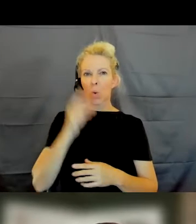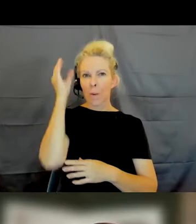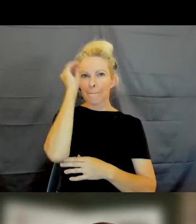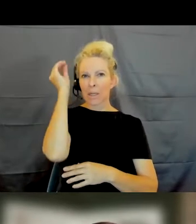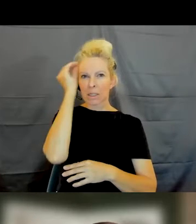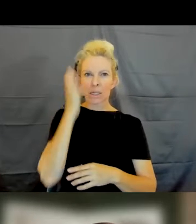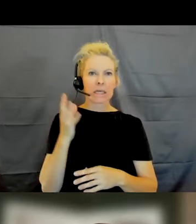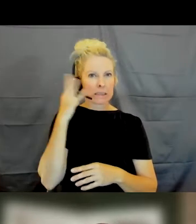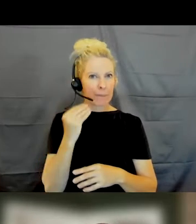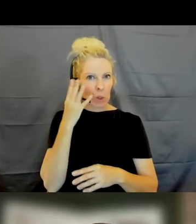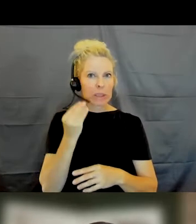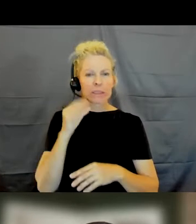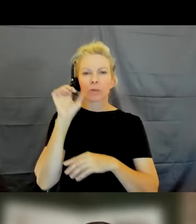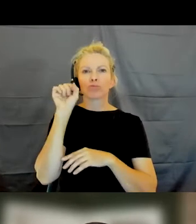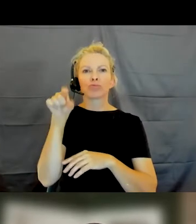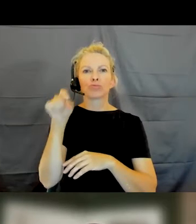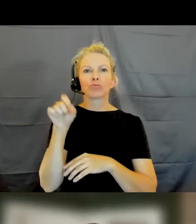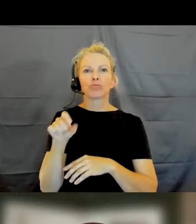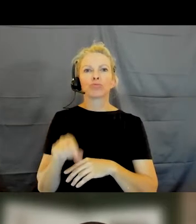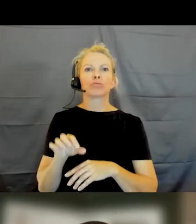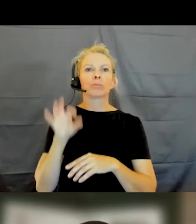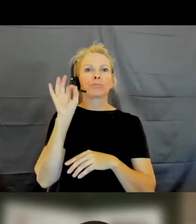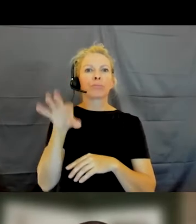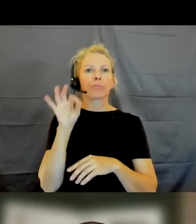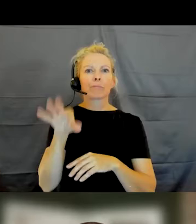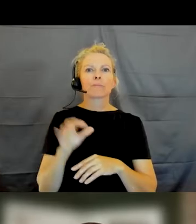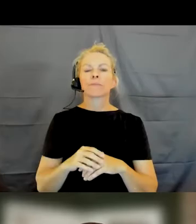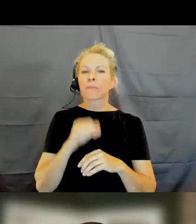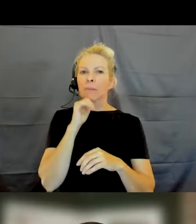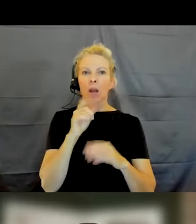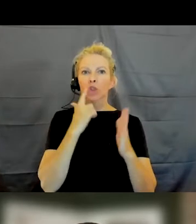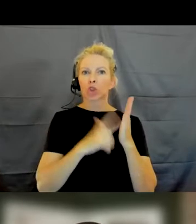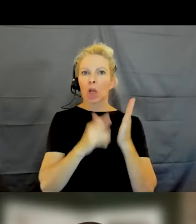things. This is by no means going to be a checklist for you unless you want it to be,